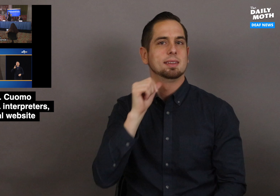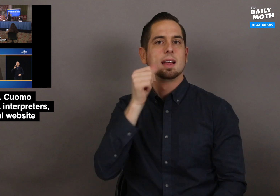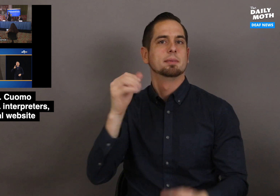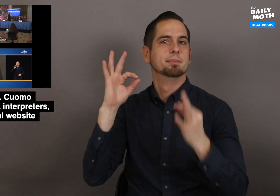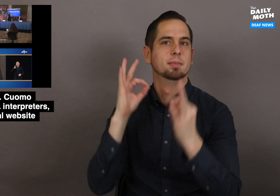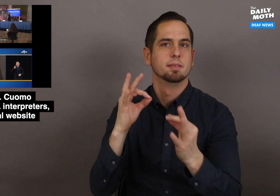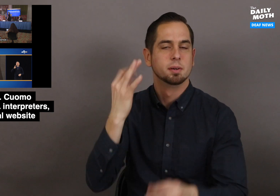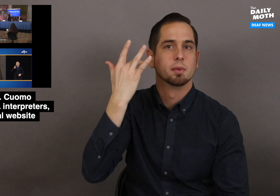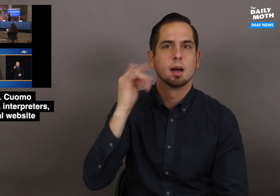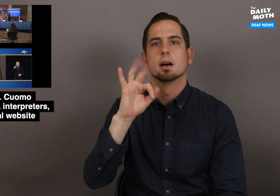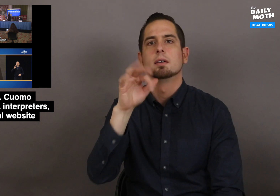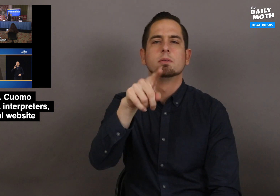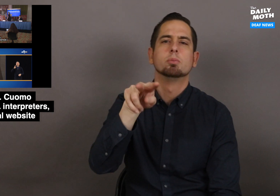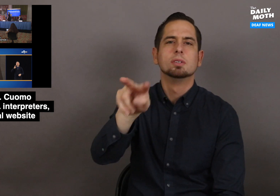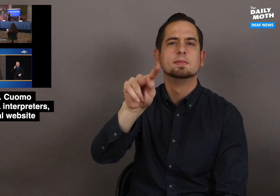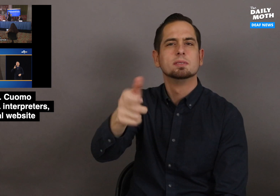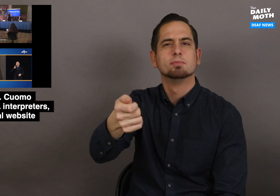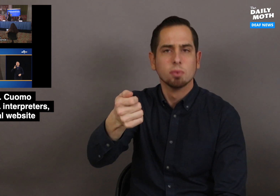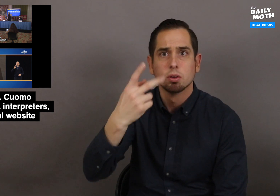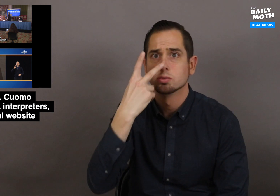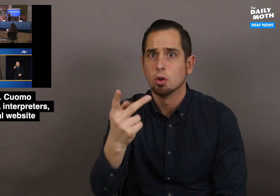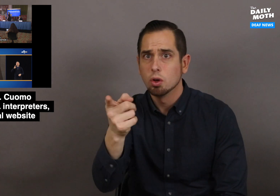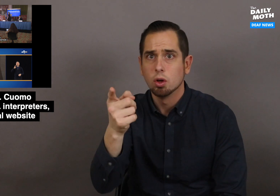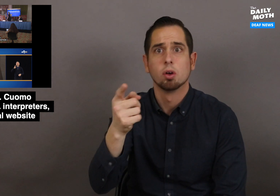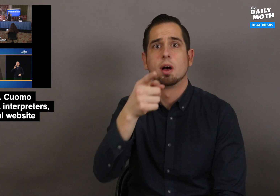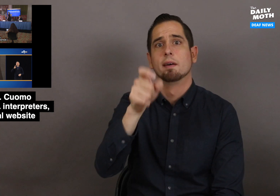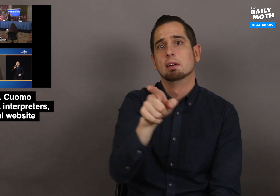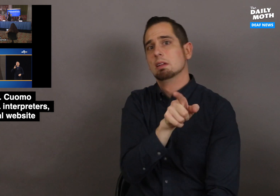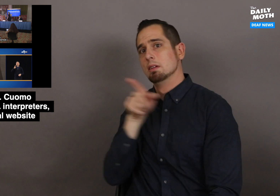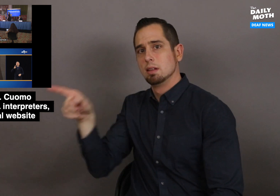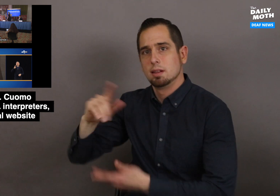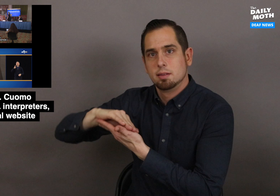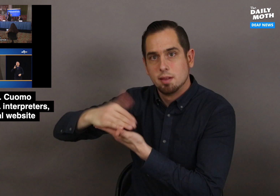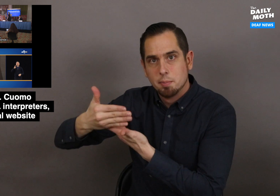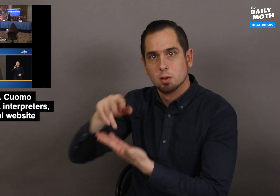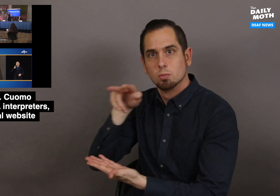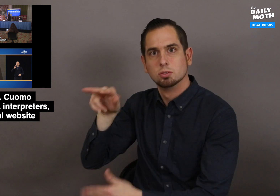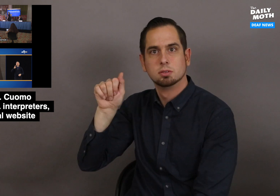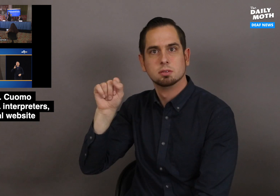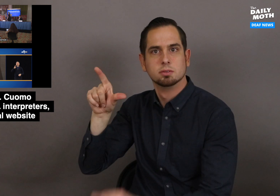He also said it is inconvenient if you're watching TV and then all of a sudden you have to run to a laptop to watch